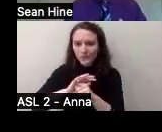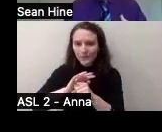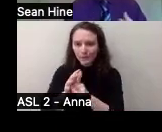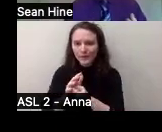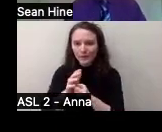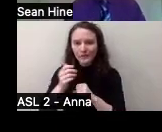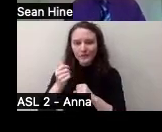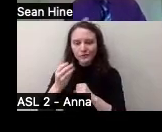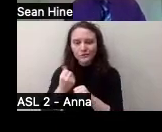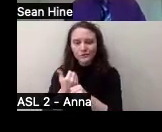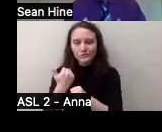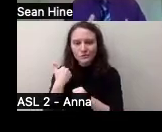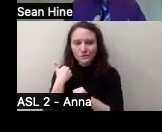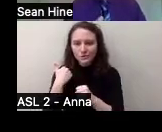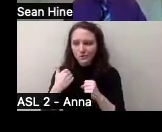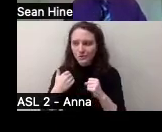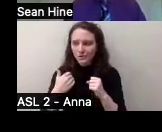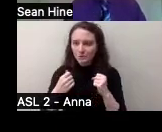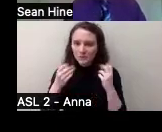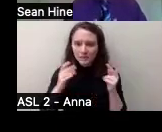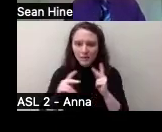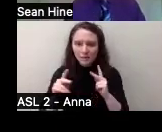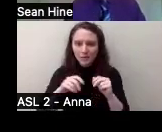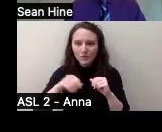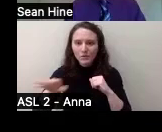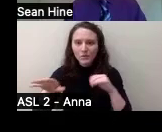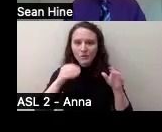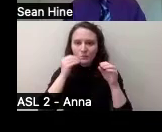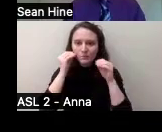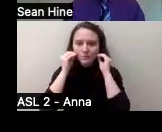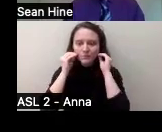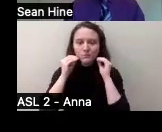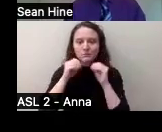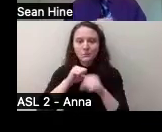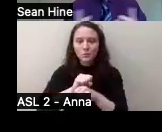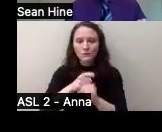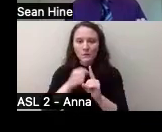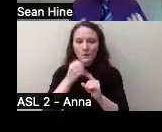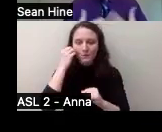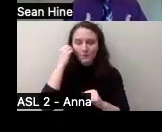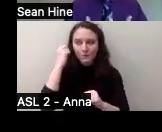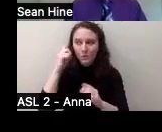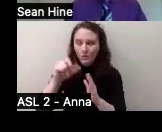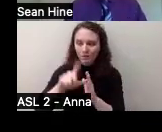with so many people going home and working from home for quite a while. So just the other day we just happened